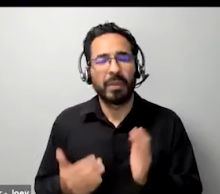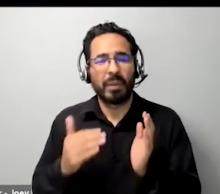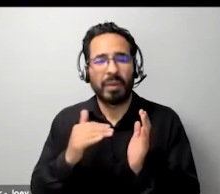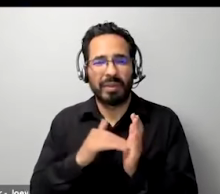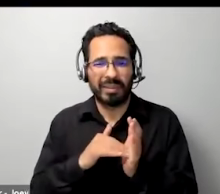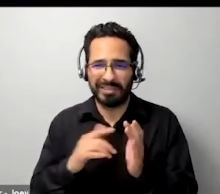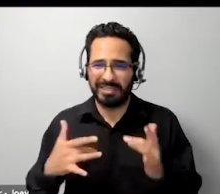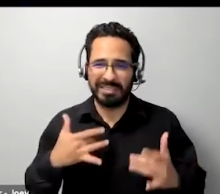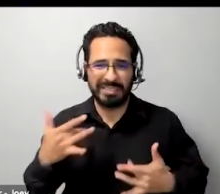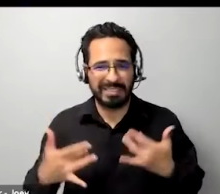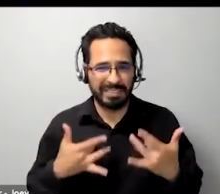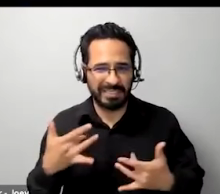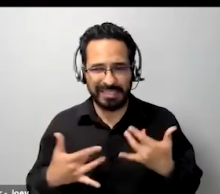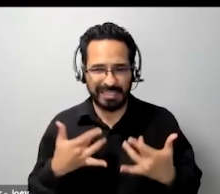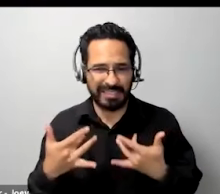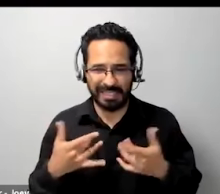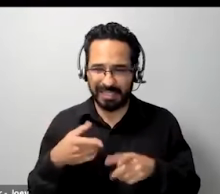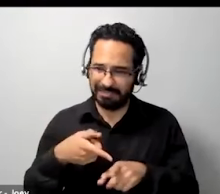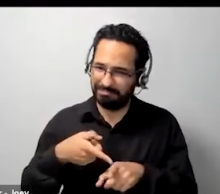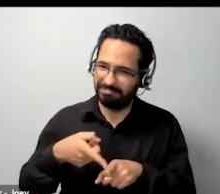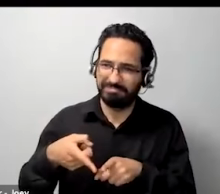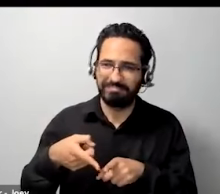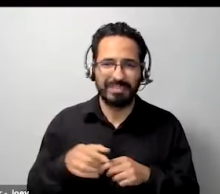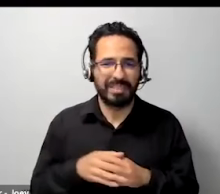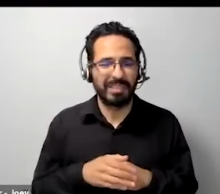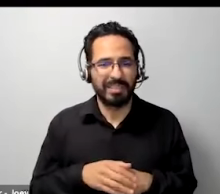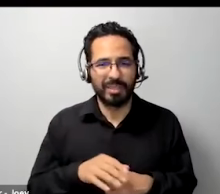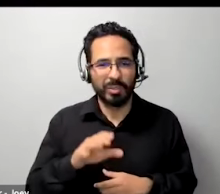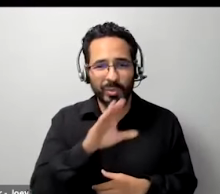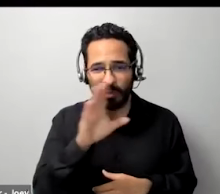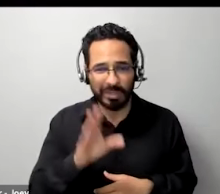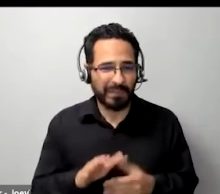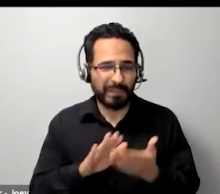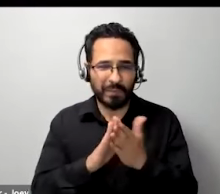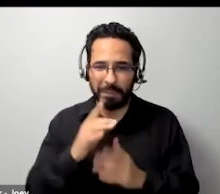you know, you will never get bored.